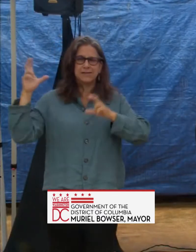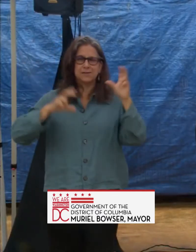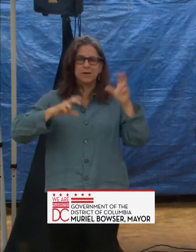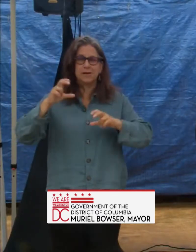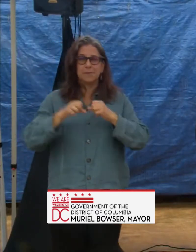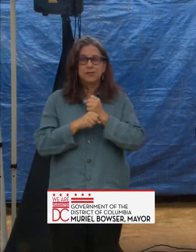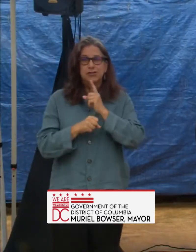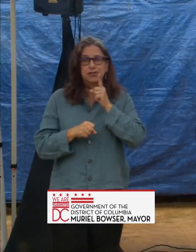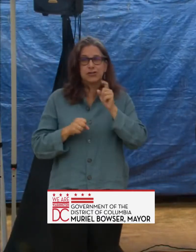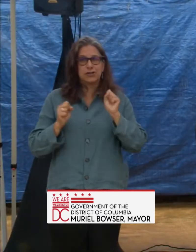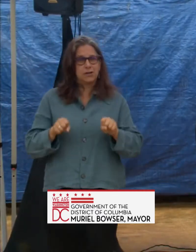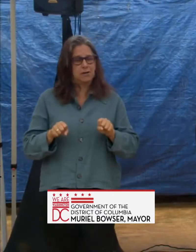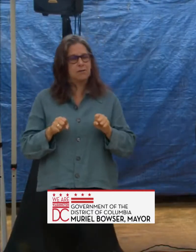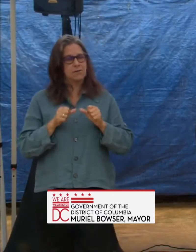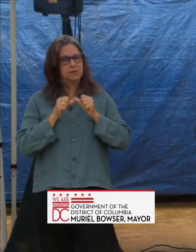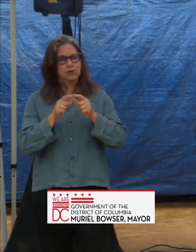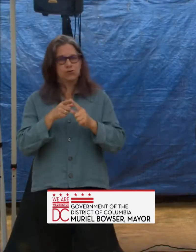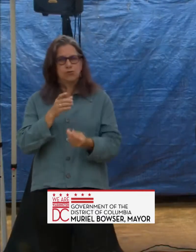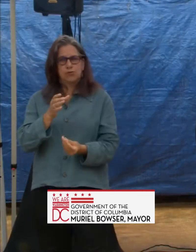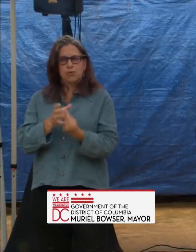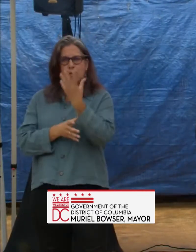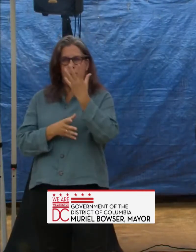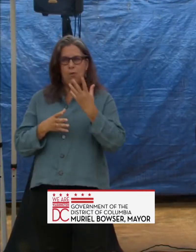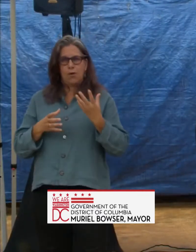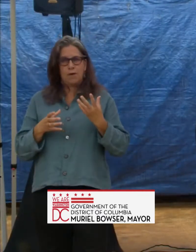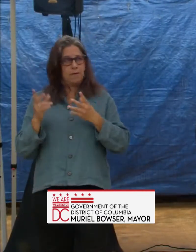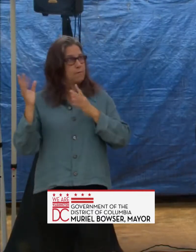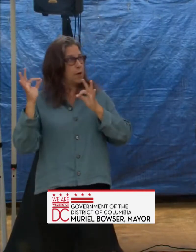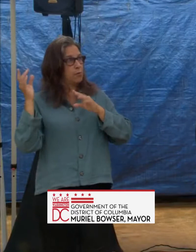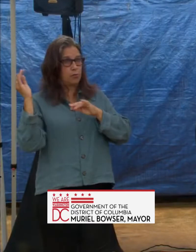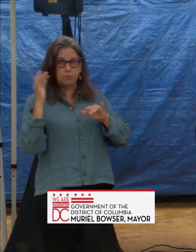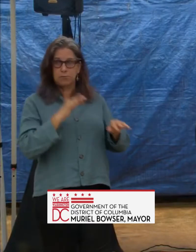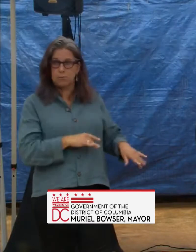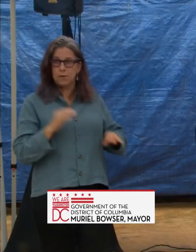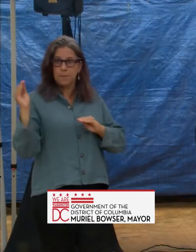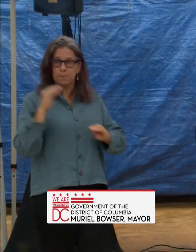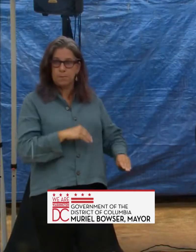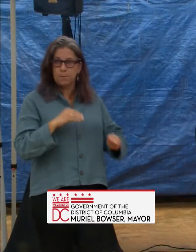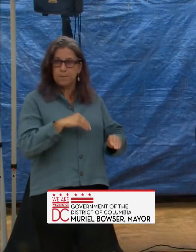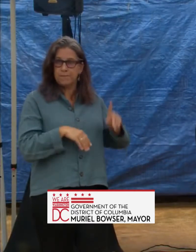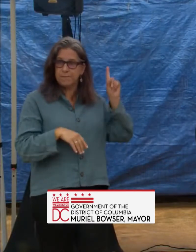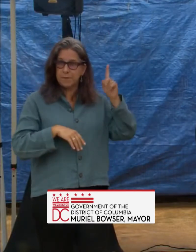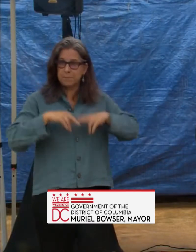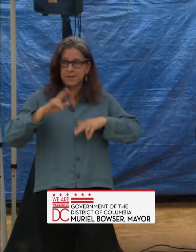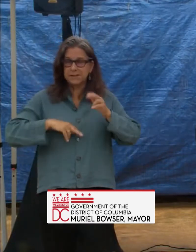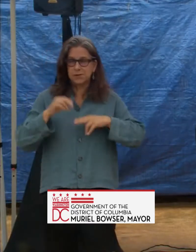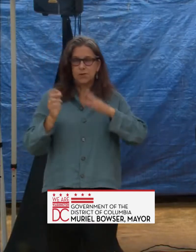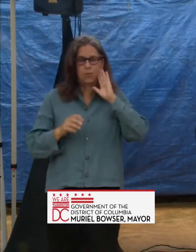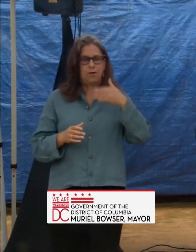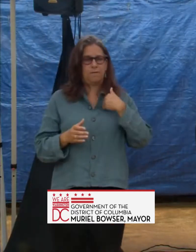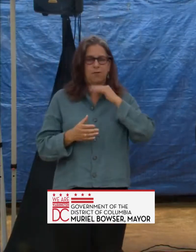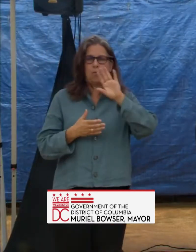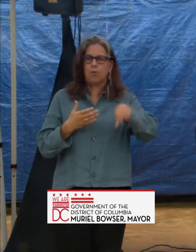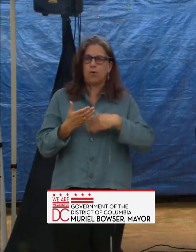BUT THAT THE FAMILIES THAT WILL COME TO THIS FACILITY WILL HAVE EVERY RESOURCE THAT OUR GOVERNMENT CAN ABSOLUTELY PROVIDE.